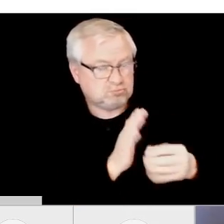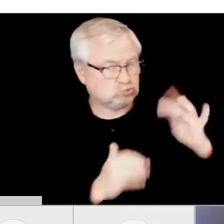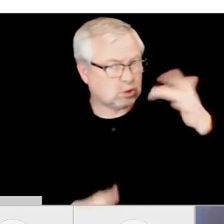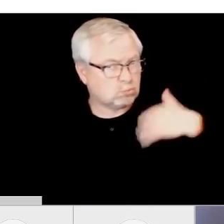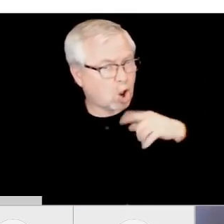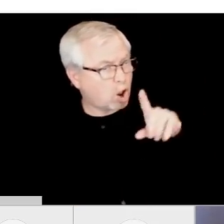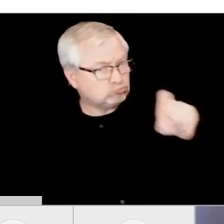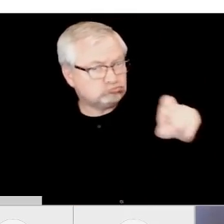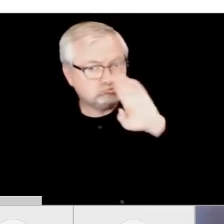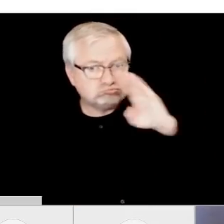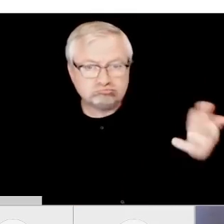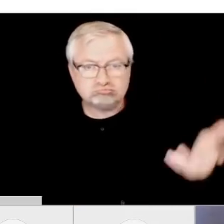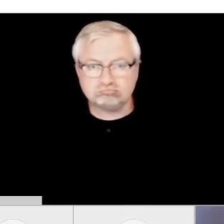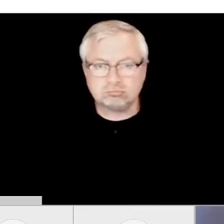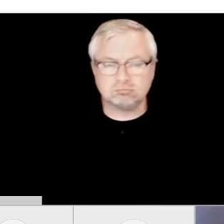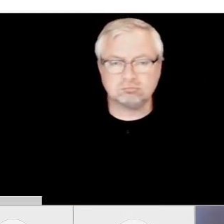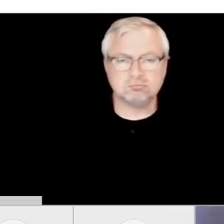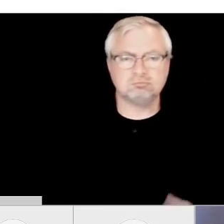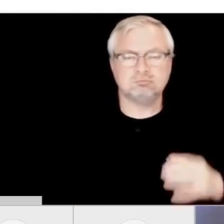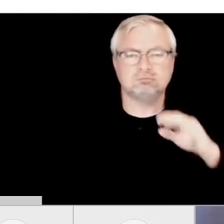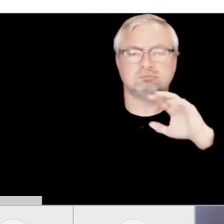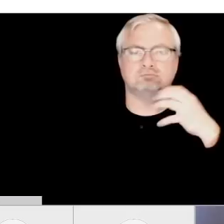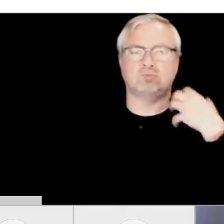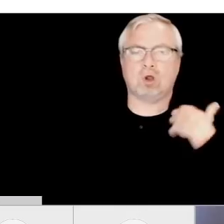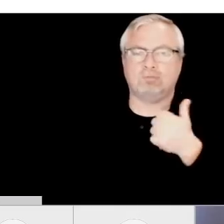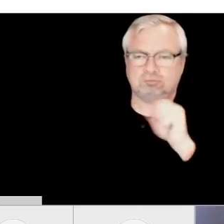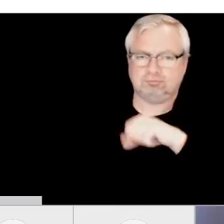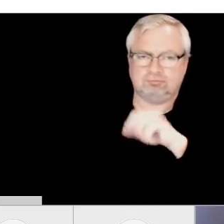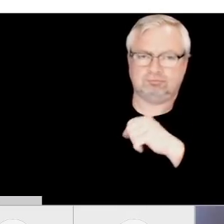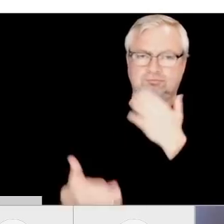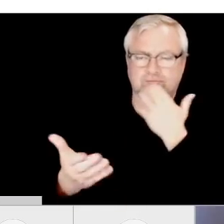Commissioner Malcolm: That's helpful to go back to that.